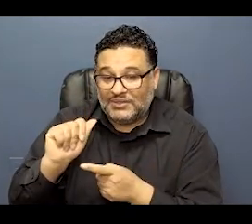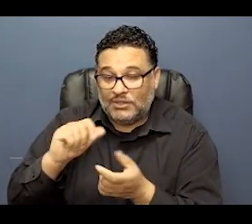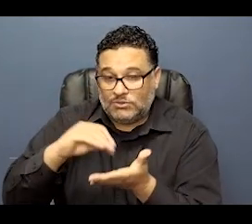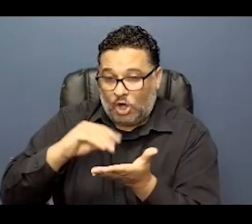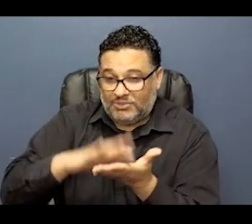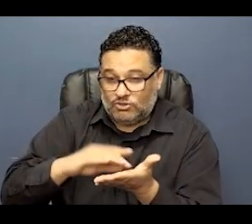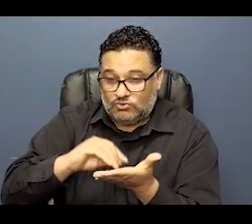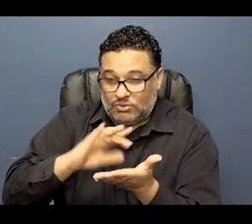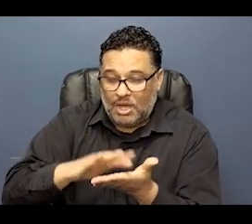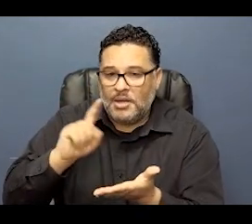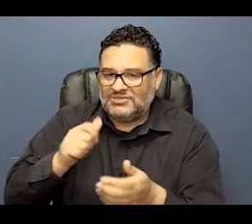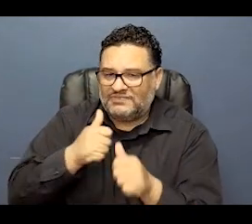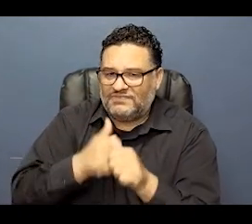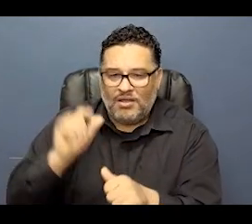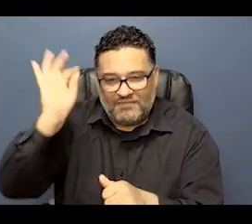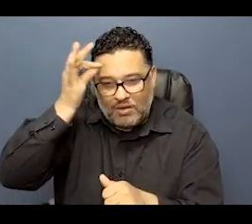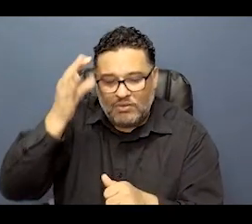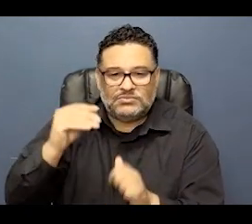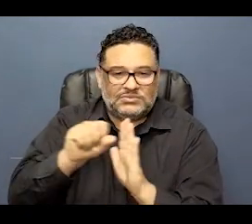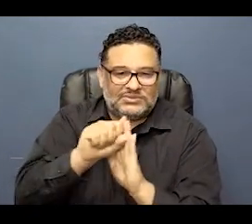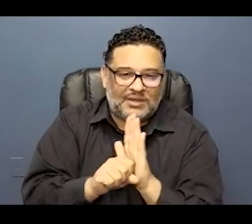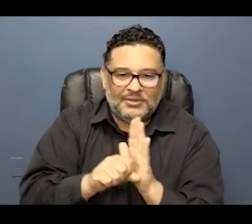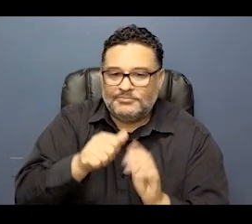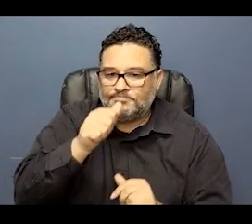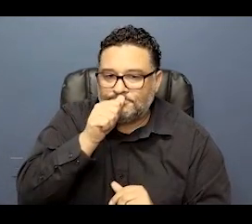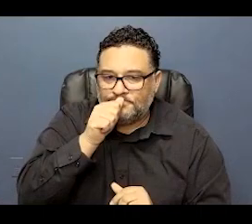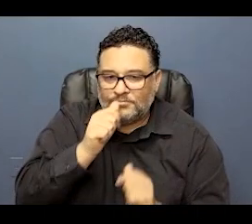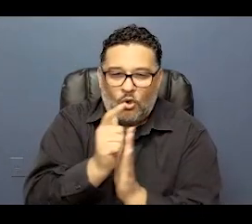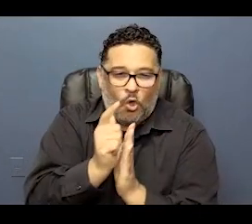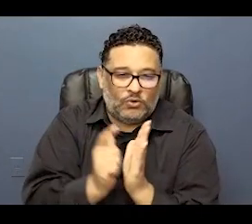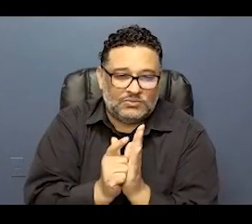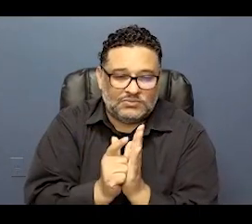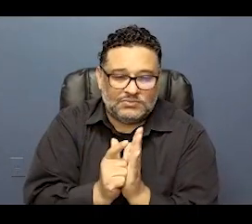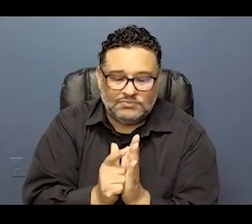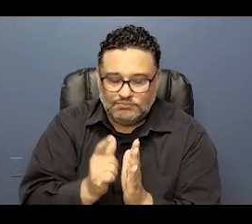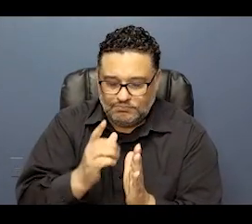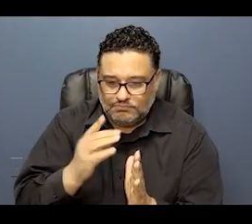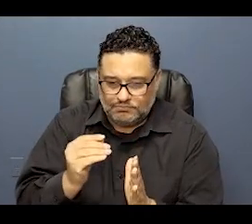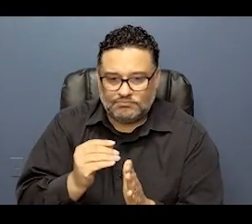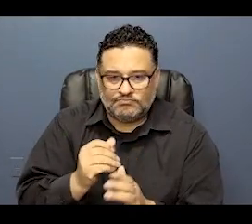federal and state privacy laws and stick to the project’s Data Management Plan to